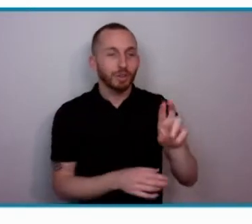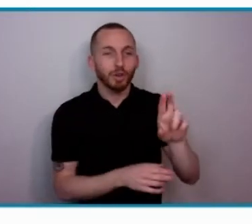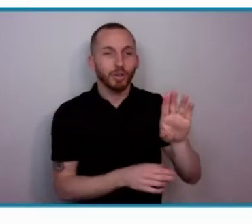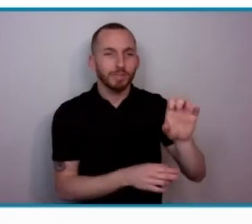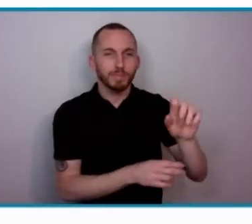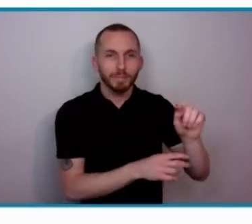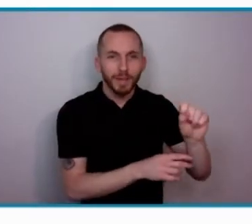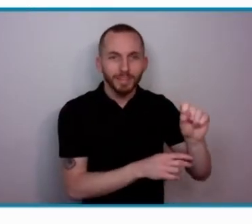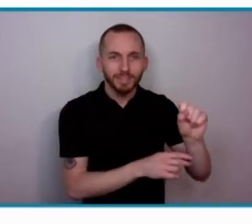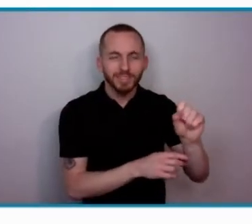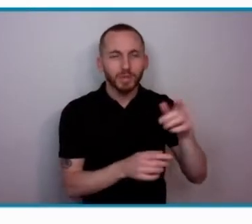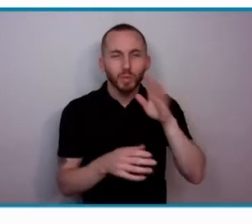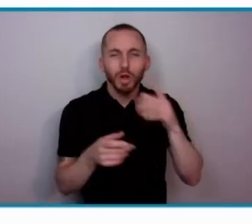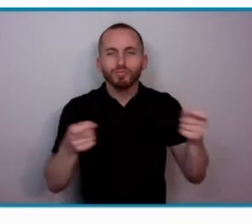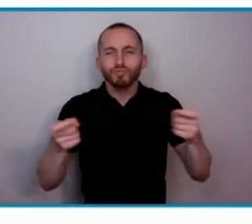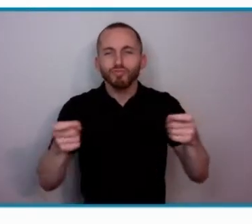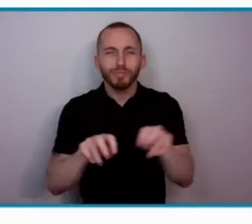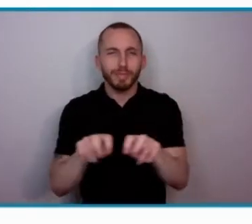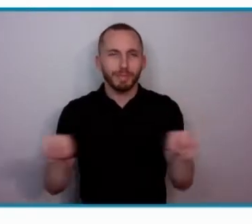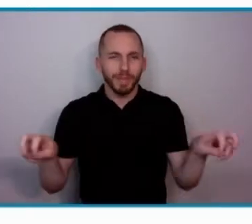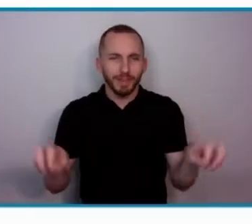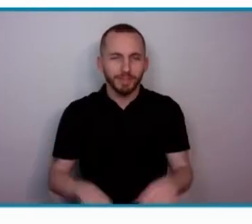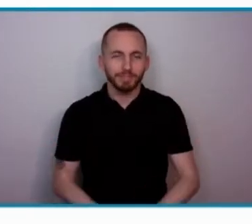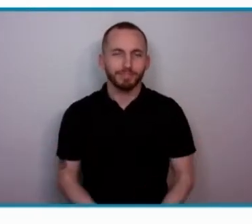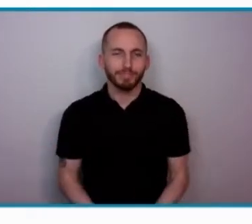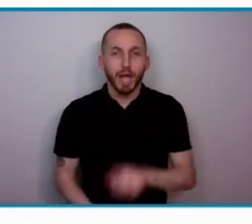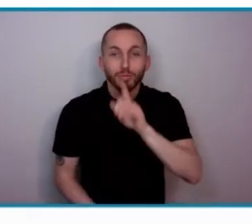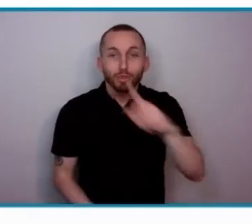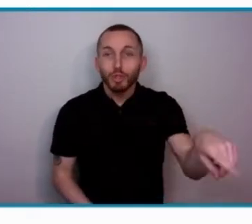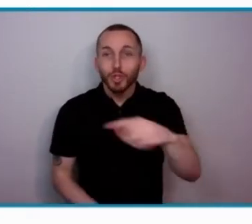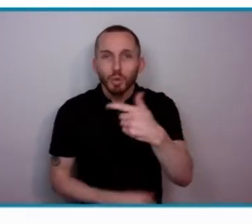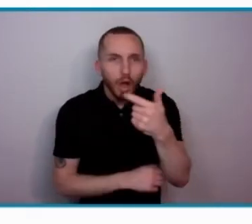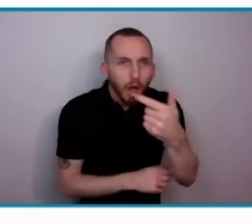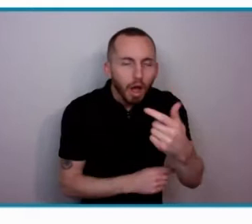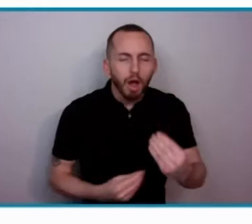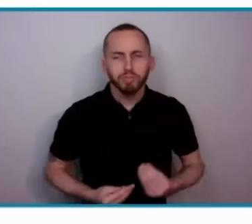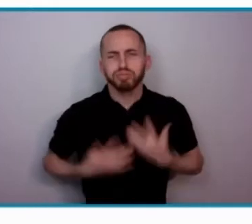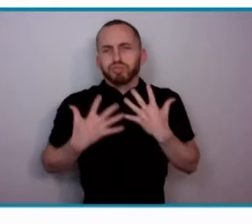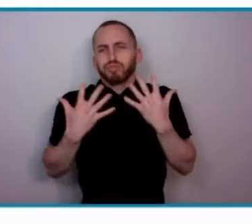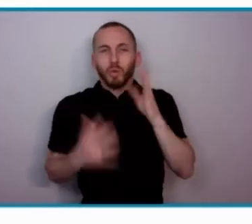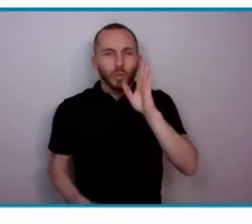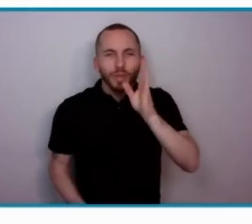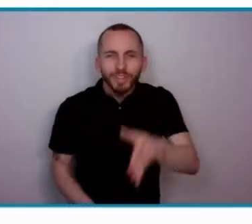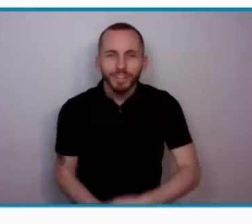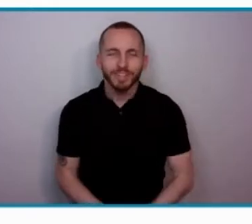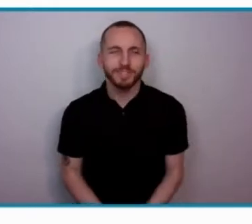I’m sure you'll be as inspired by the work of these co-investigators as I am.